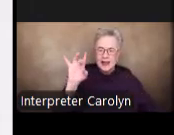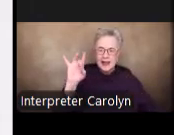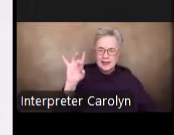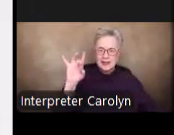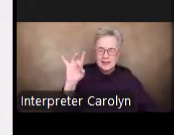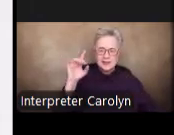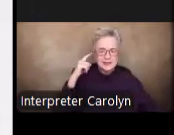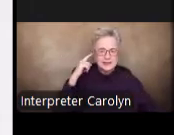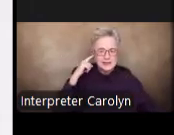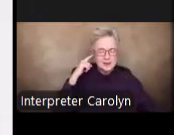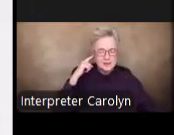So we've got